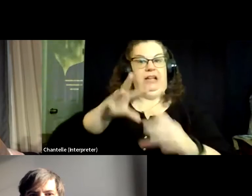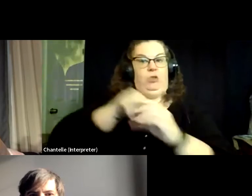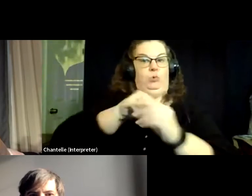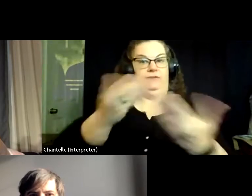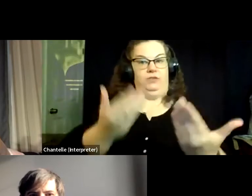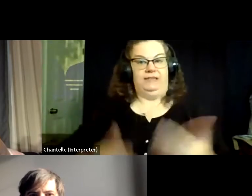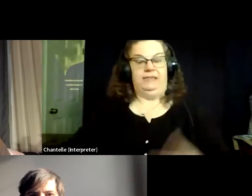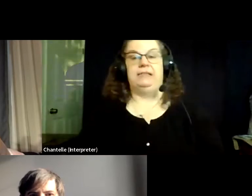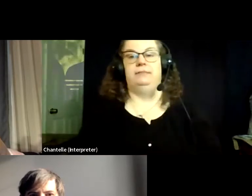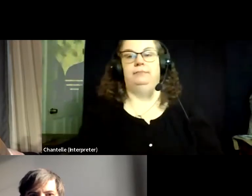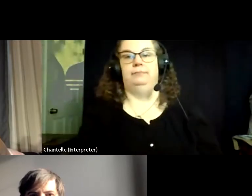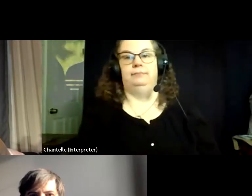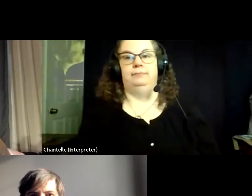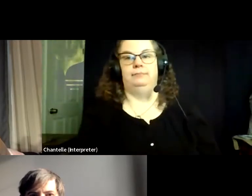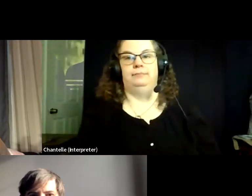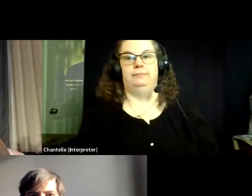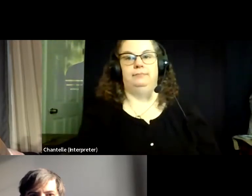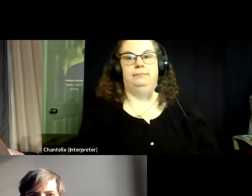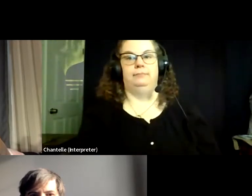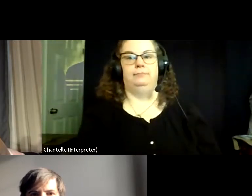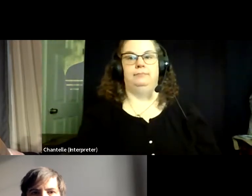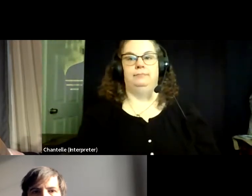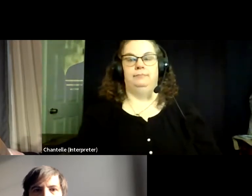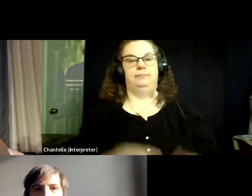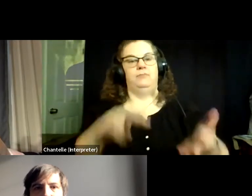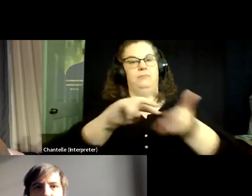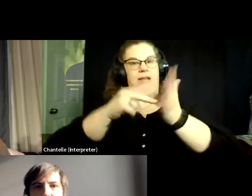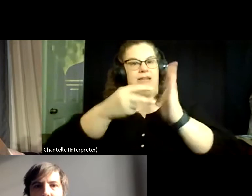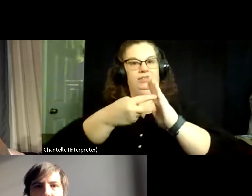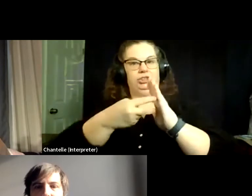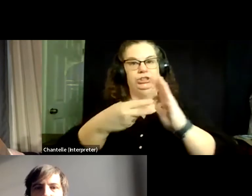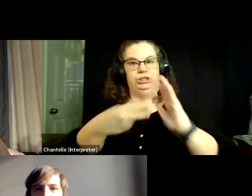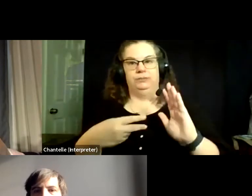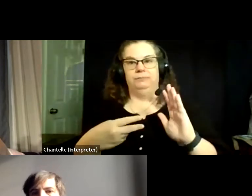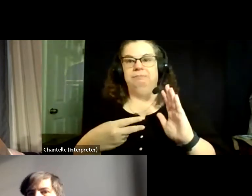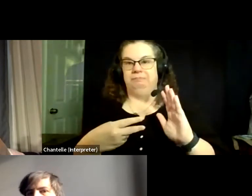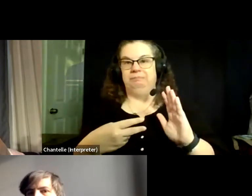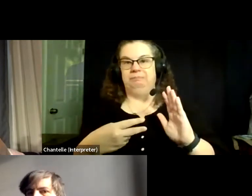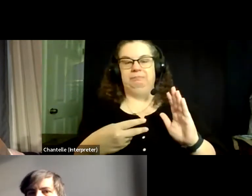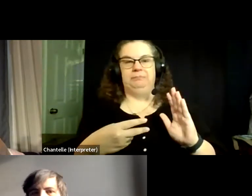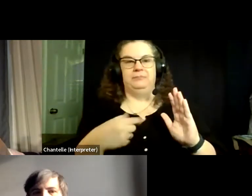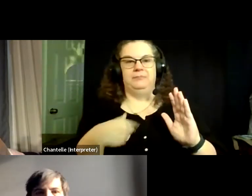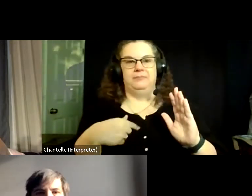. By definition, a definition I found online says inclusion is the practice or